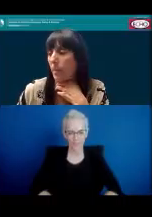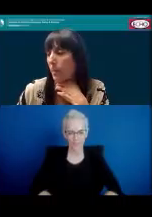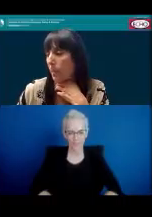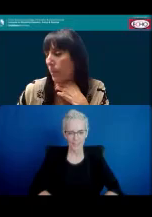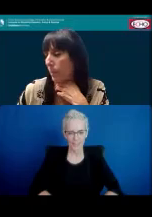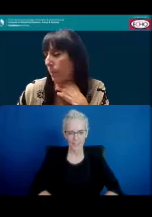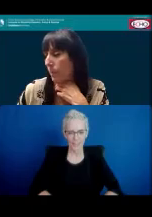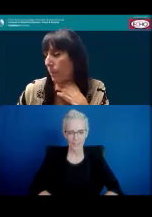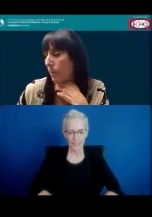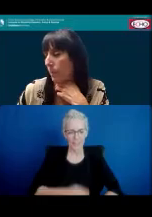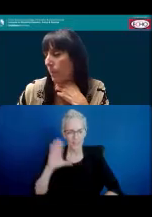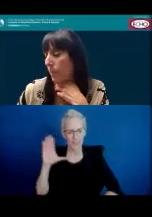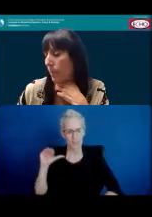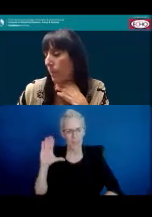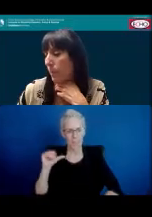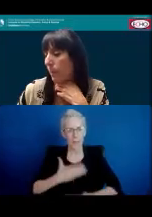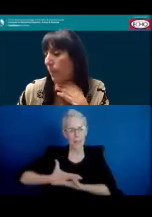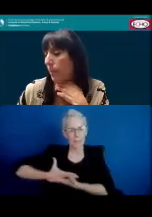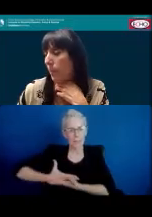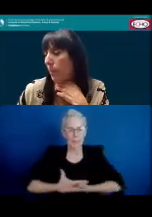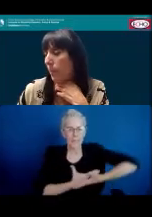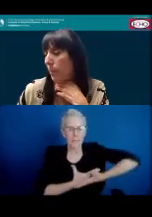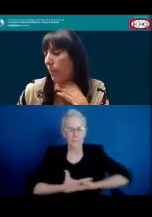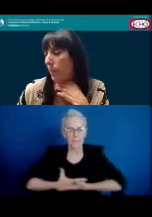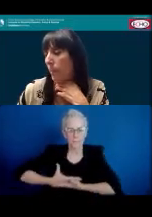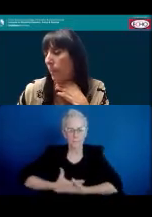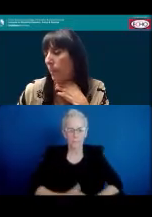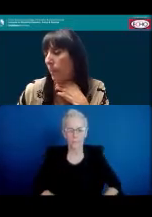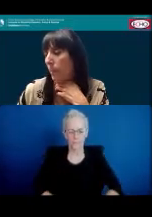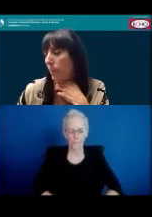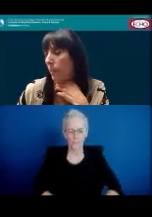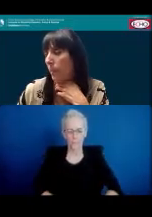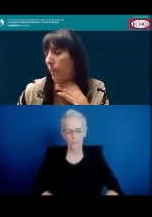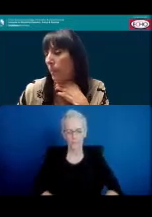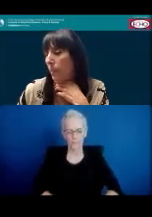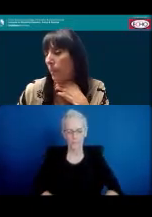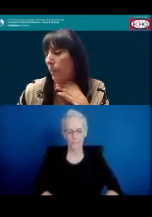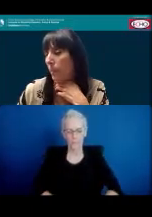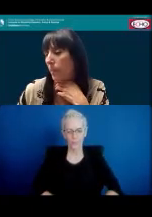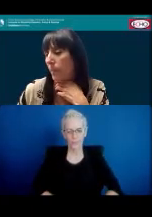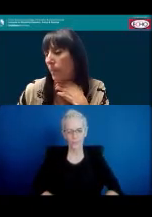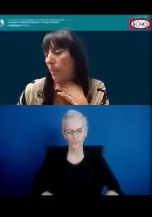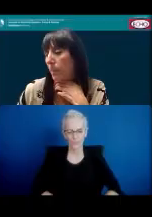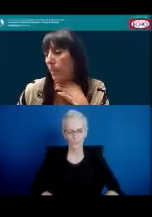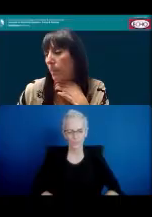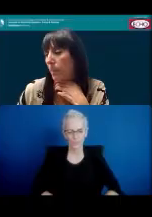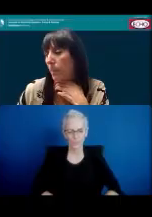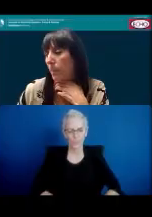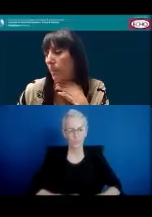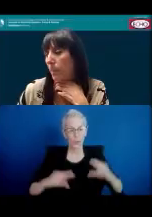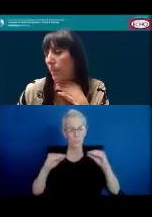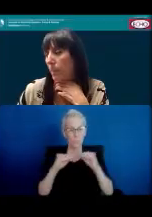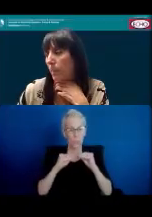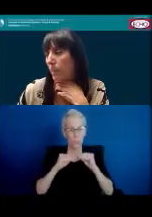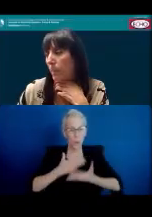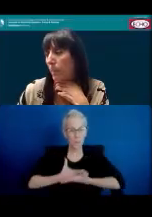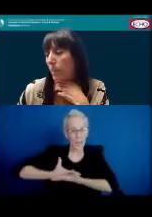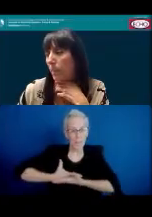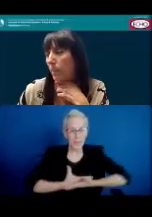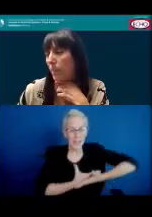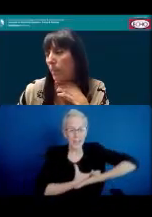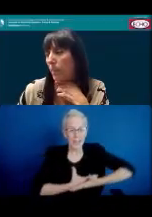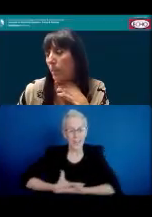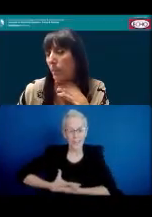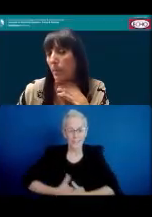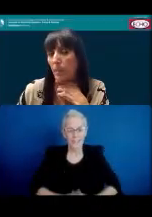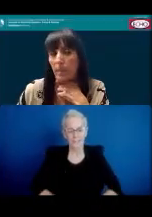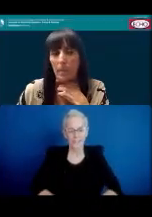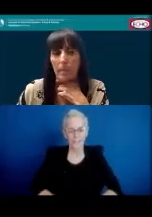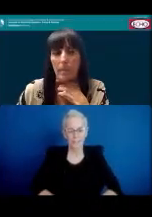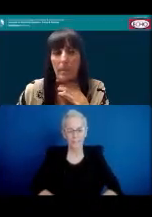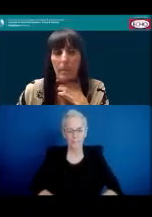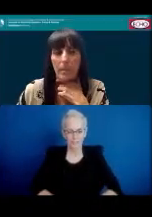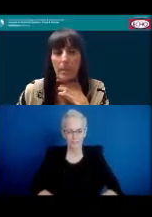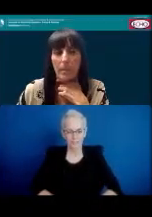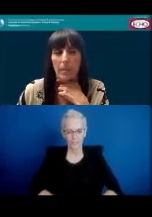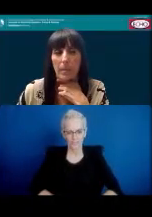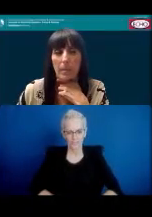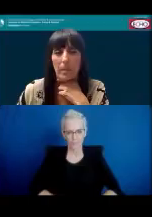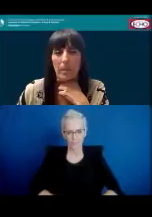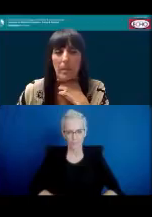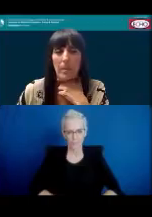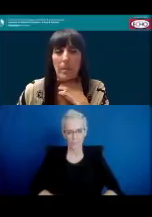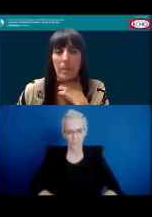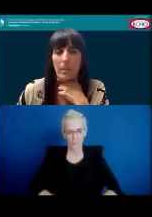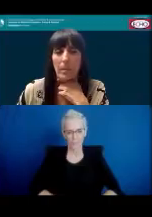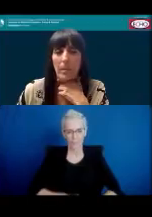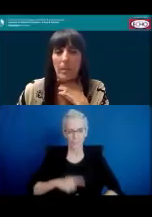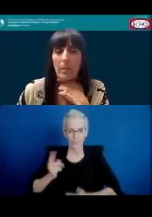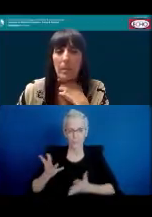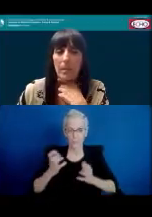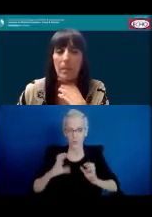bye, bye. Baby, more babies. Oh, you want to put them to bed.